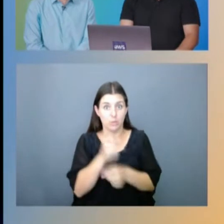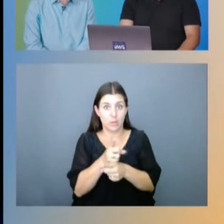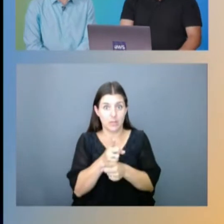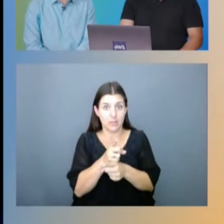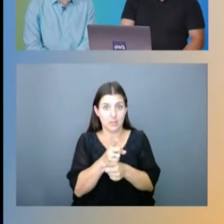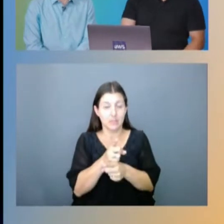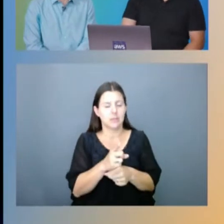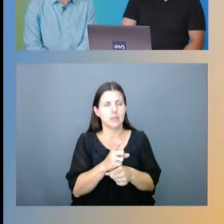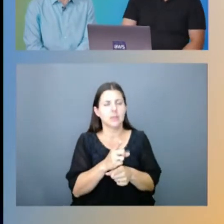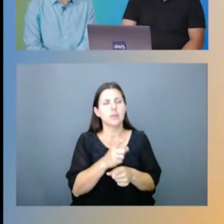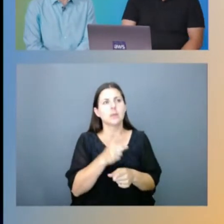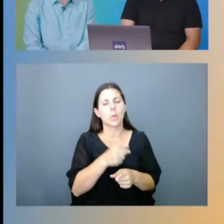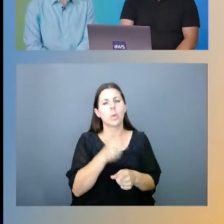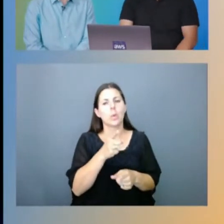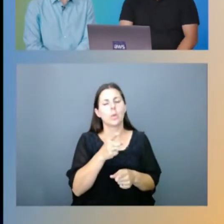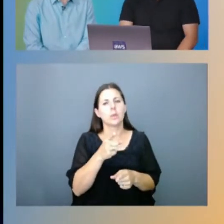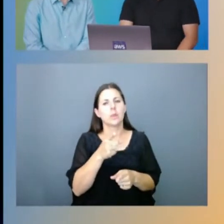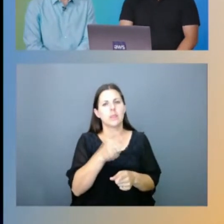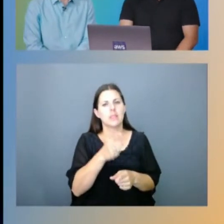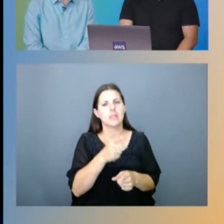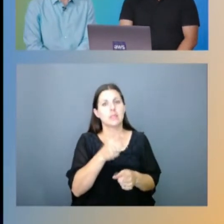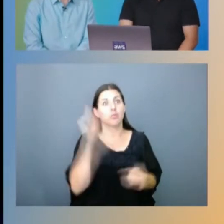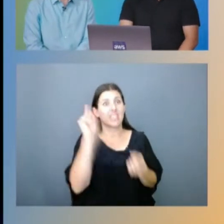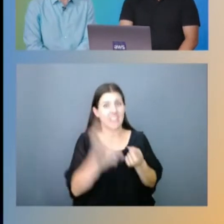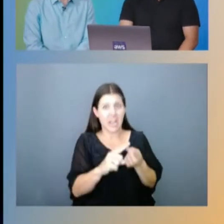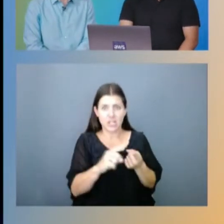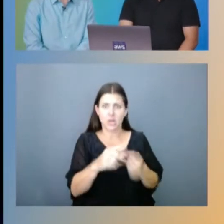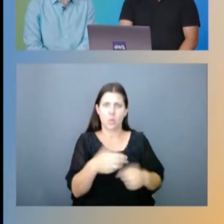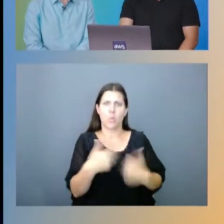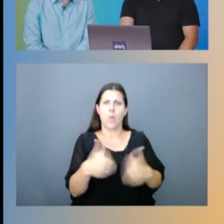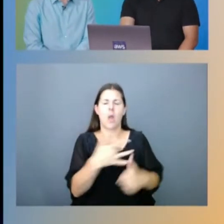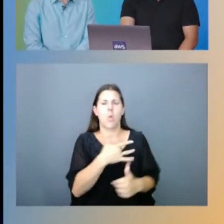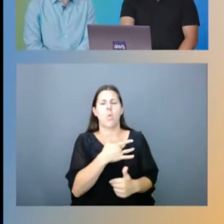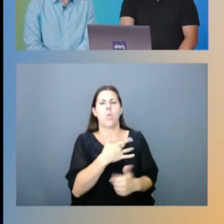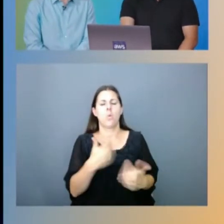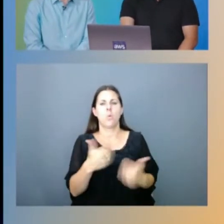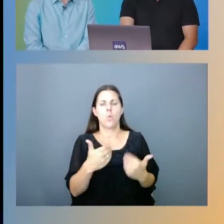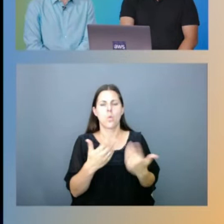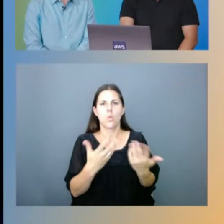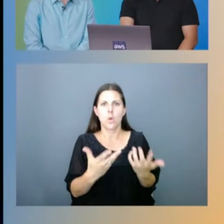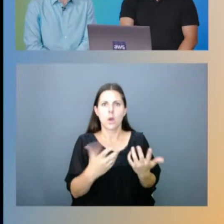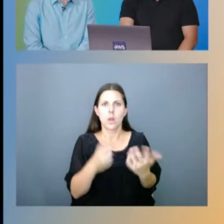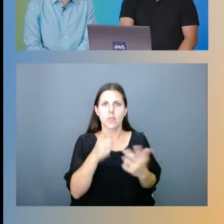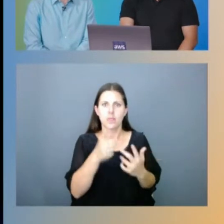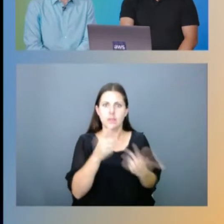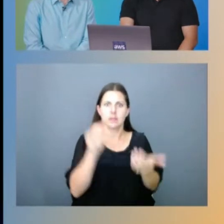this reduction even more powerful, right? This is versus some of the most powerful GPU chips